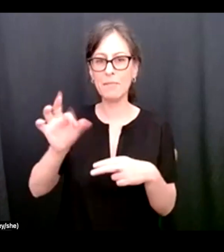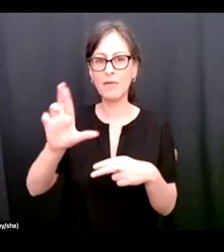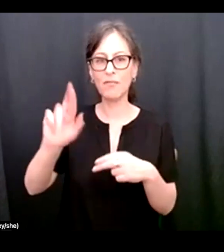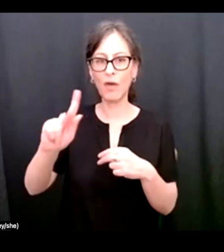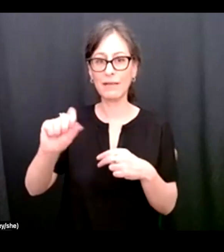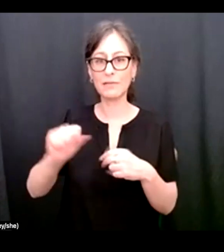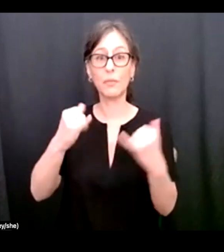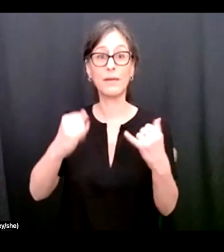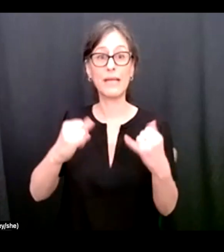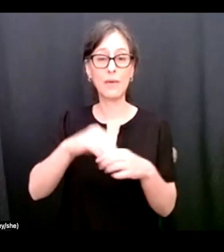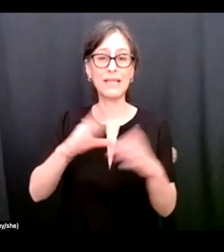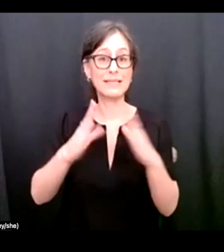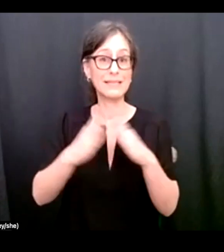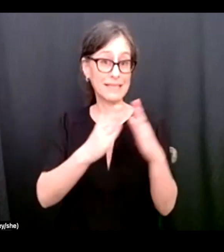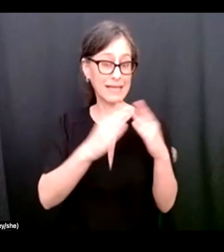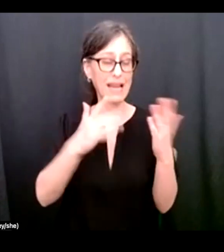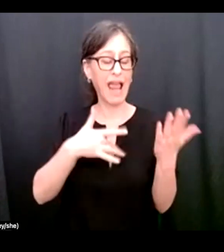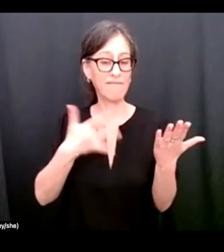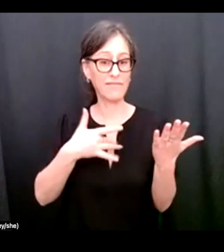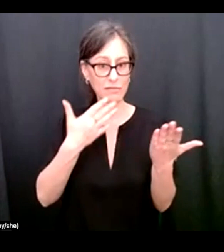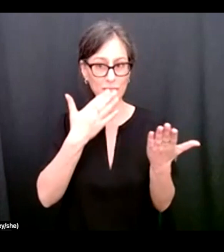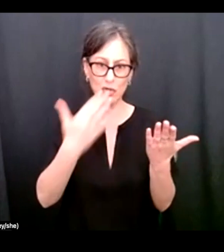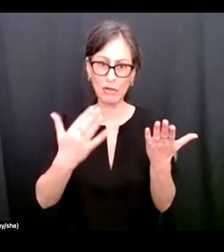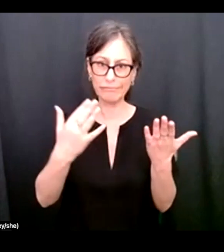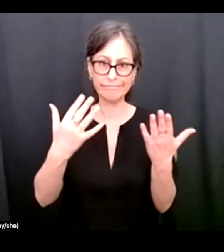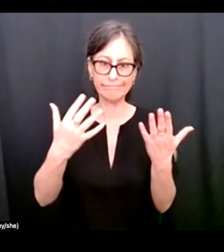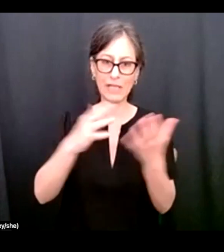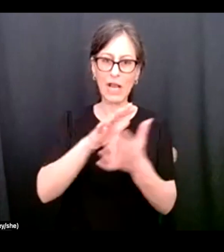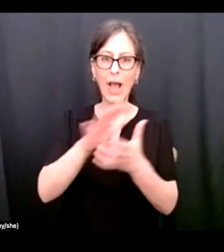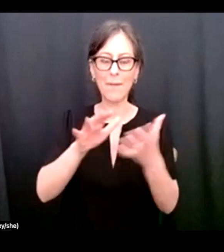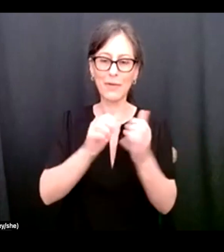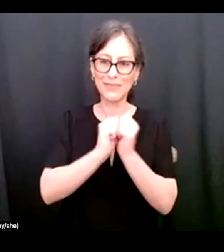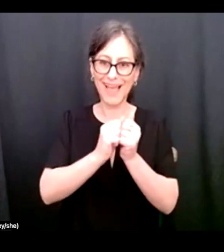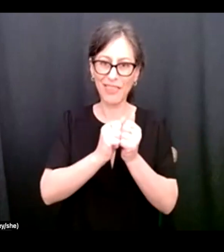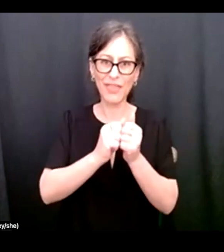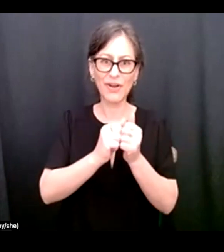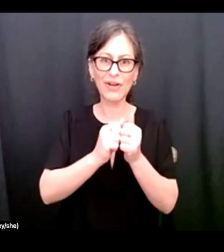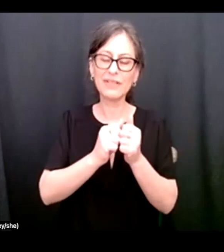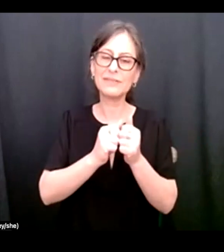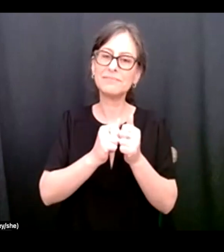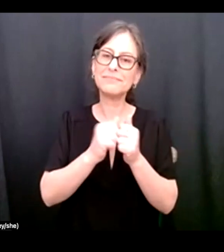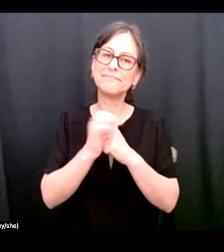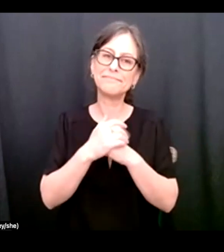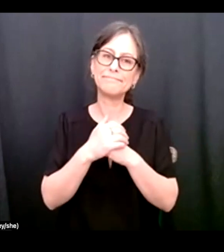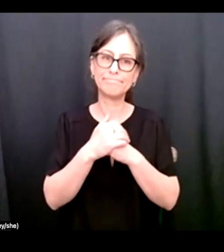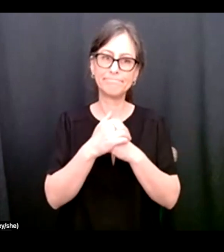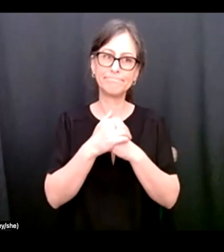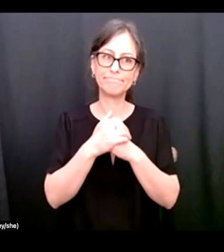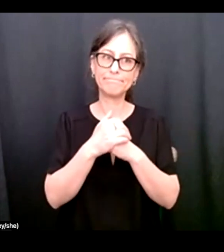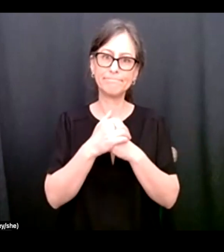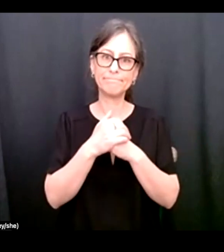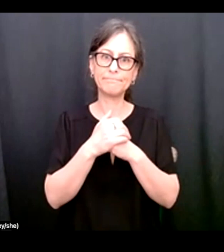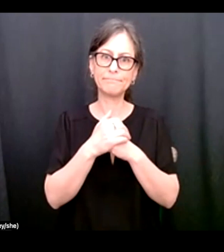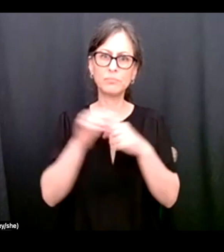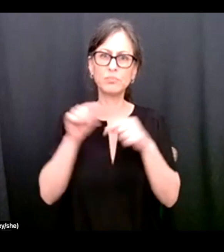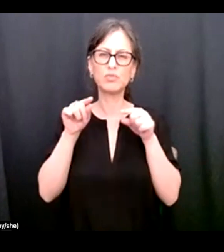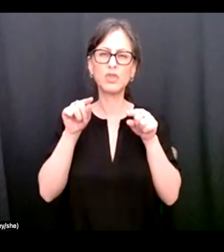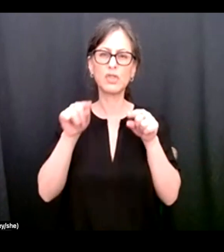it would be an interesting mash up of sorts. They operated, you know, during a similar timeframe.